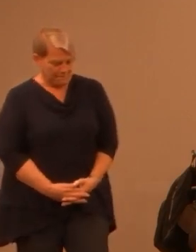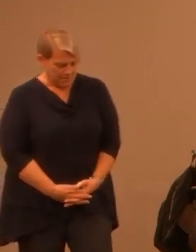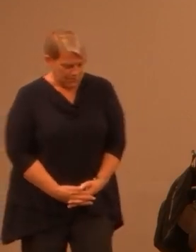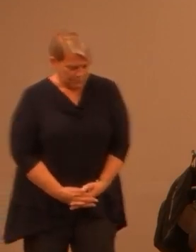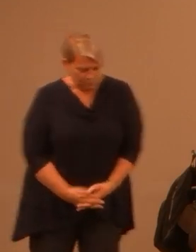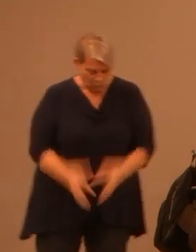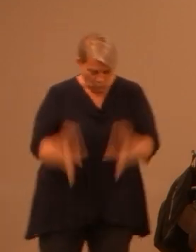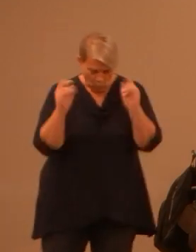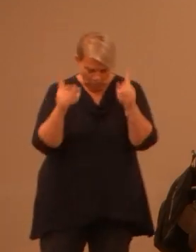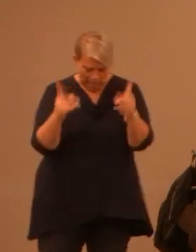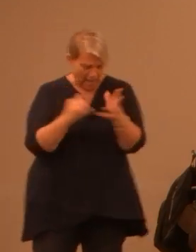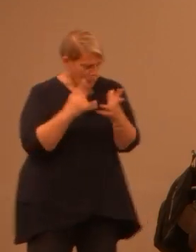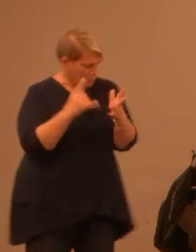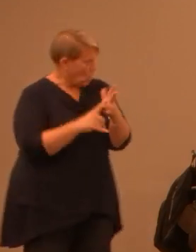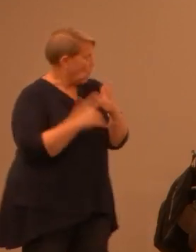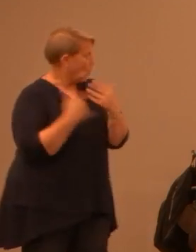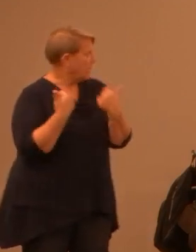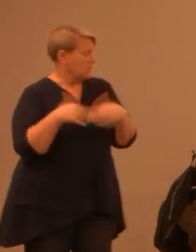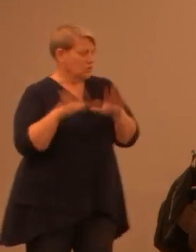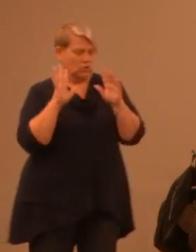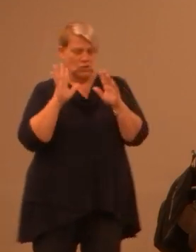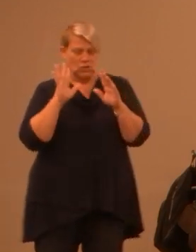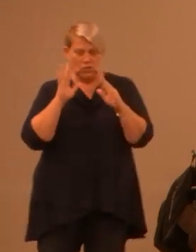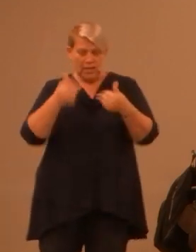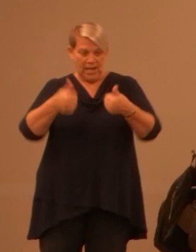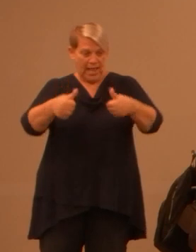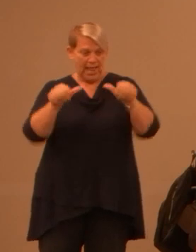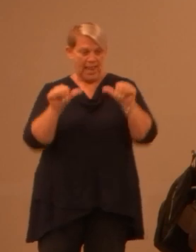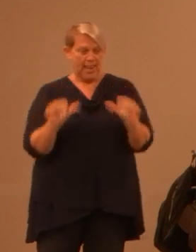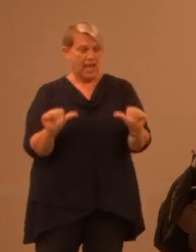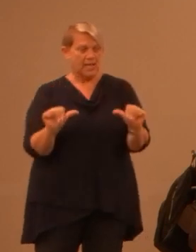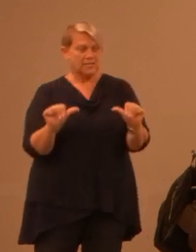Okay, congratulations. Okay, so if I could invite our next presenter up,